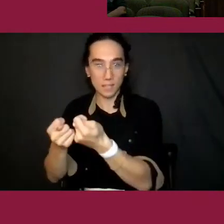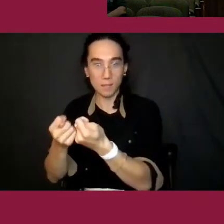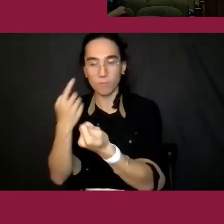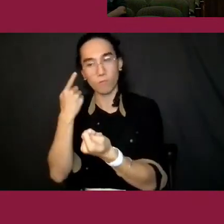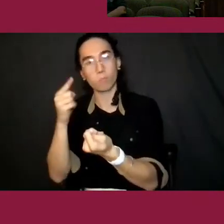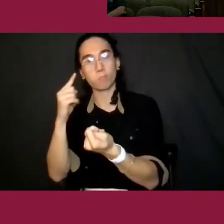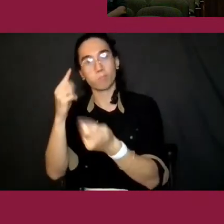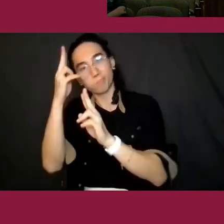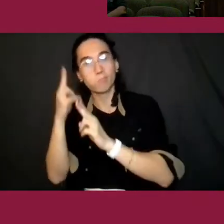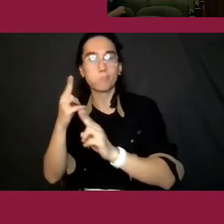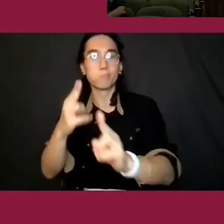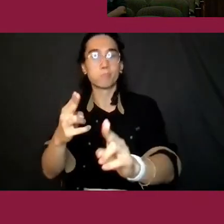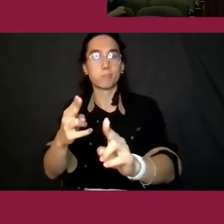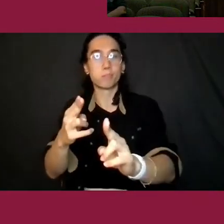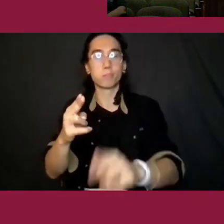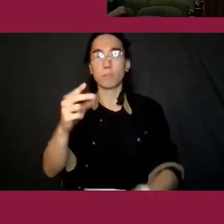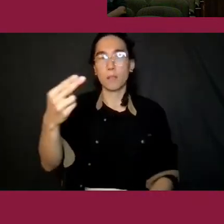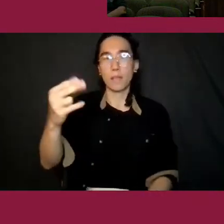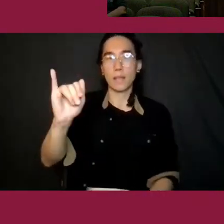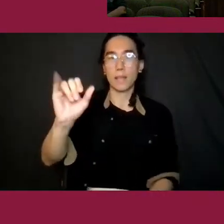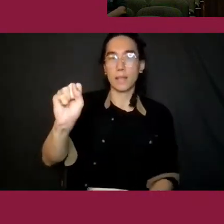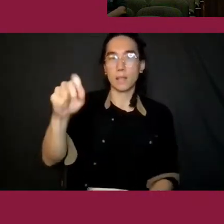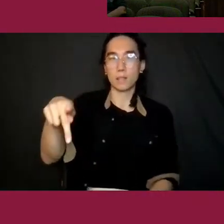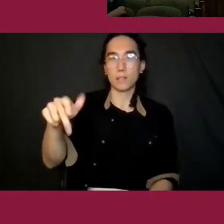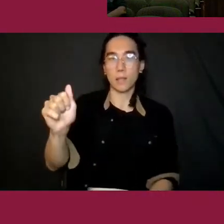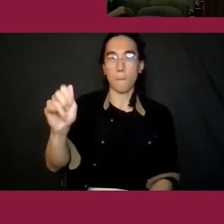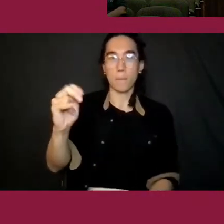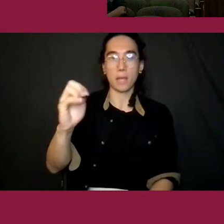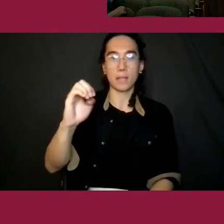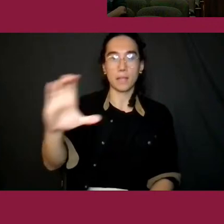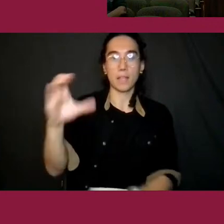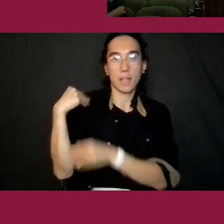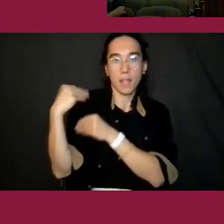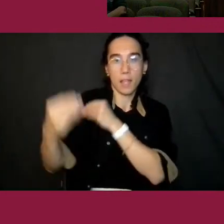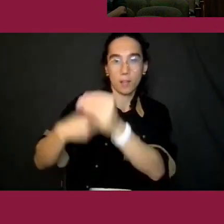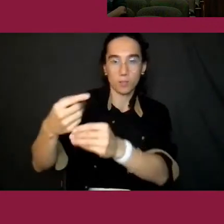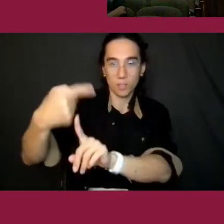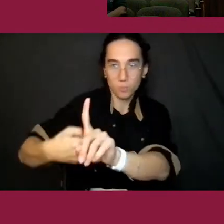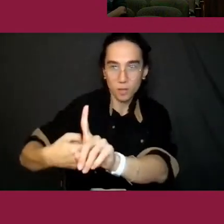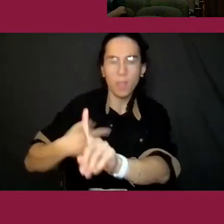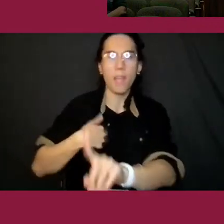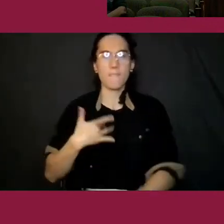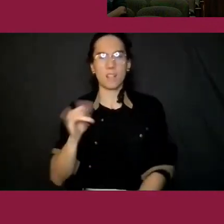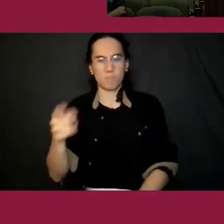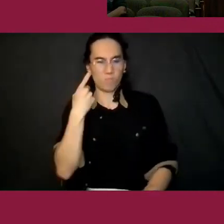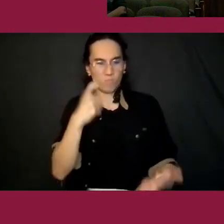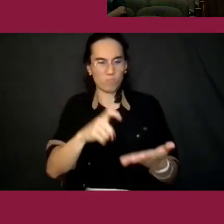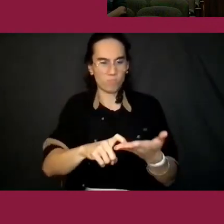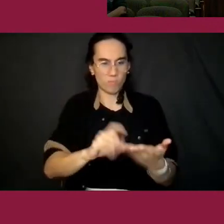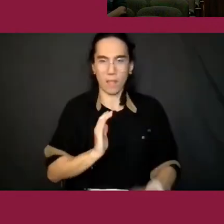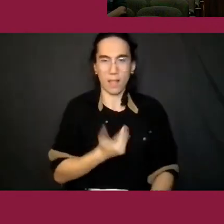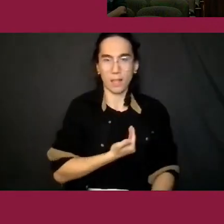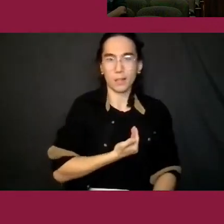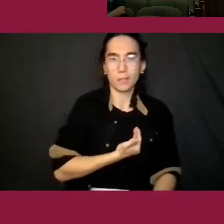Their hard work has brought together students, faculty, and staff in meaningful ways that have truly highlighted the importance of the celebration for our campus community,